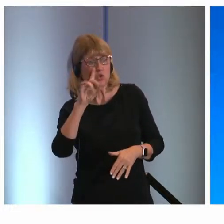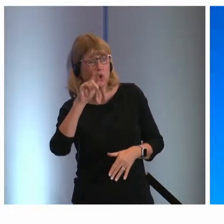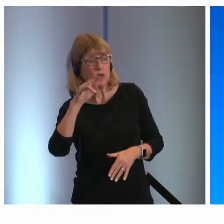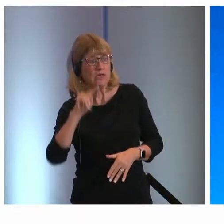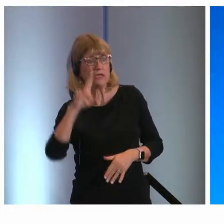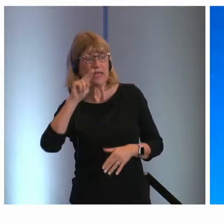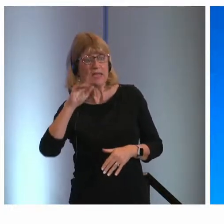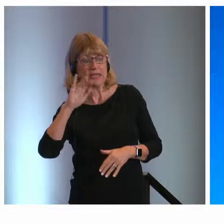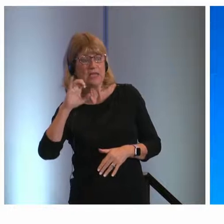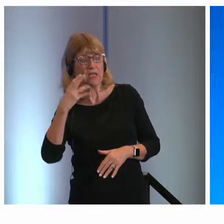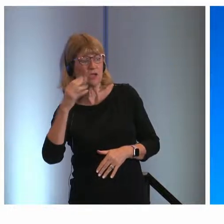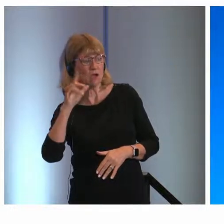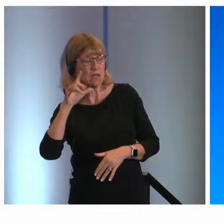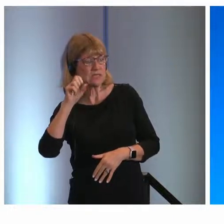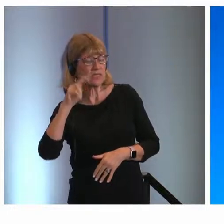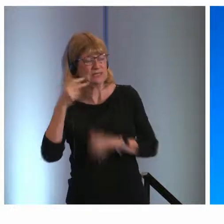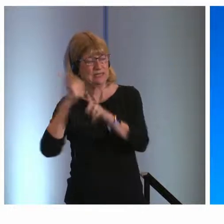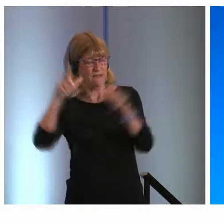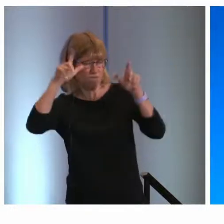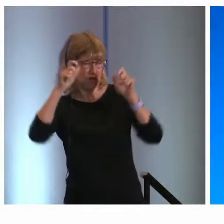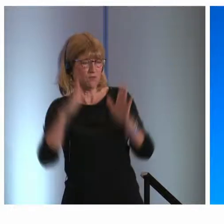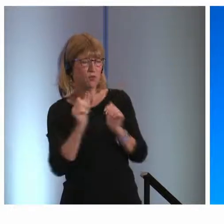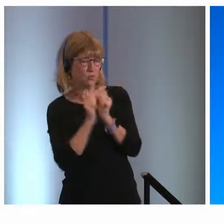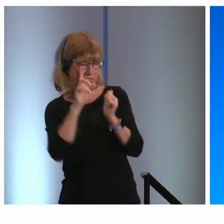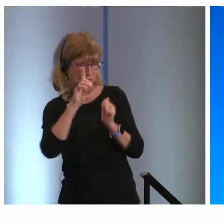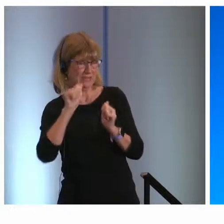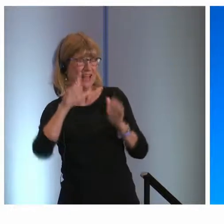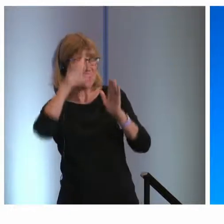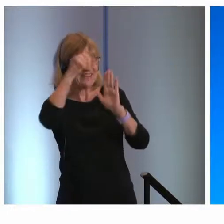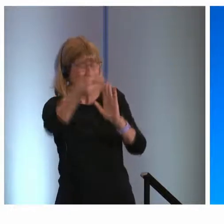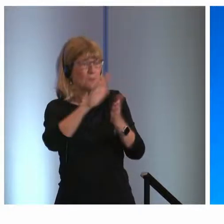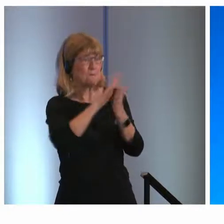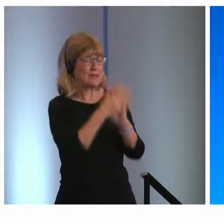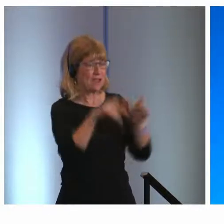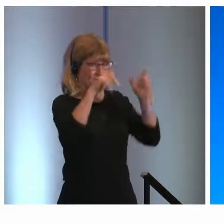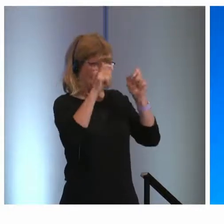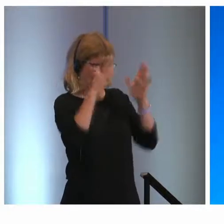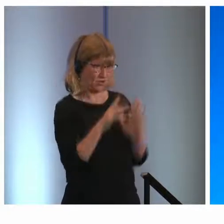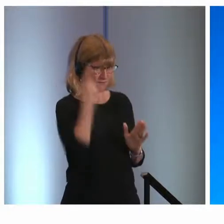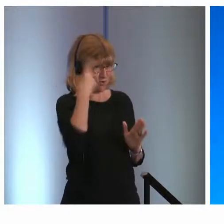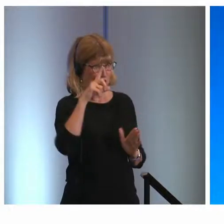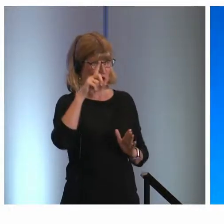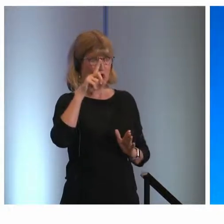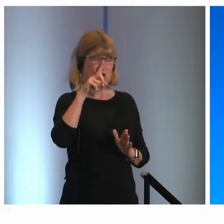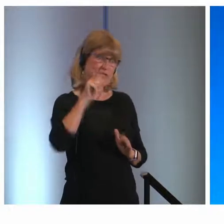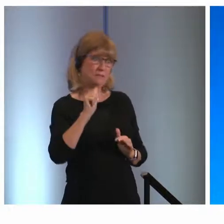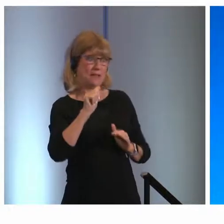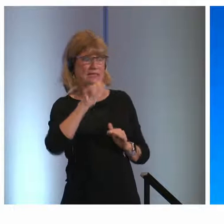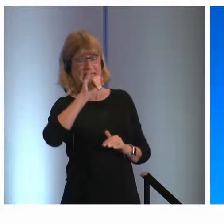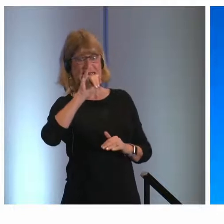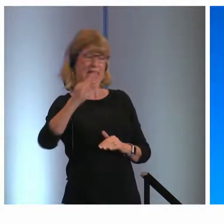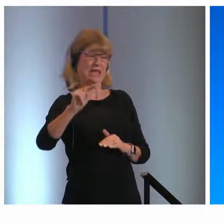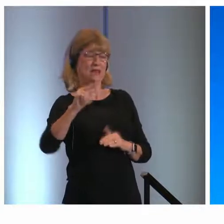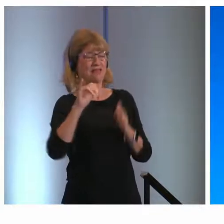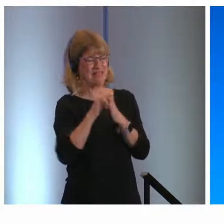disabilities, as we were putting together, the campaign, the first person who speaks is Jordan Nicholson who is a photographer with disabilities, who went on to be the